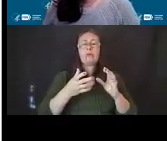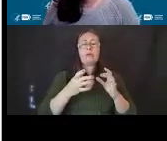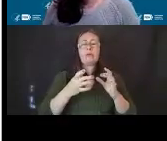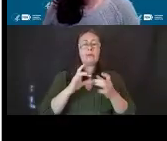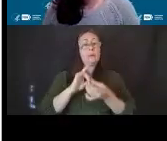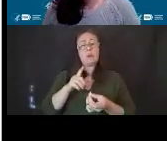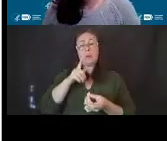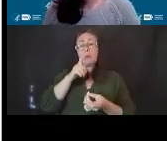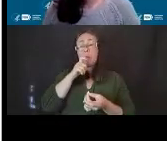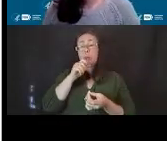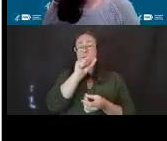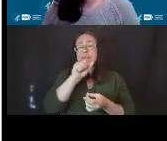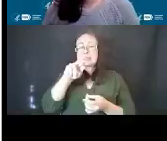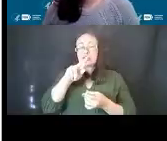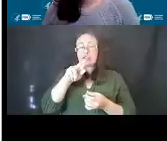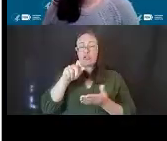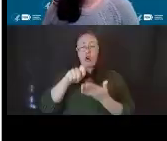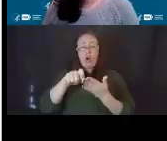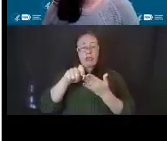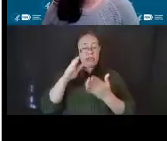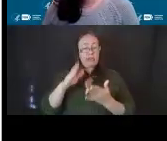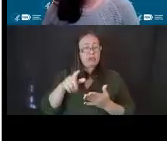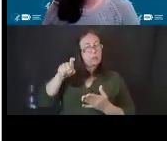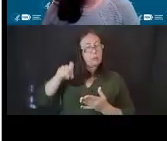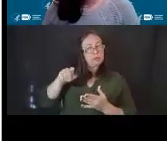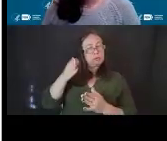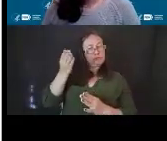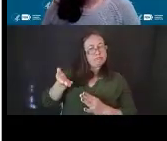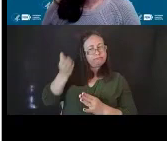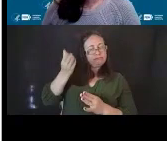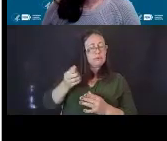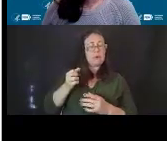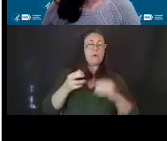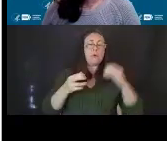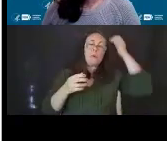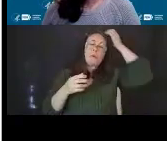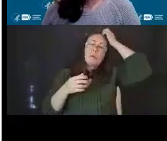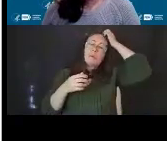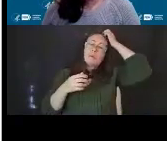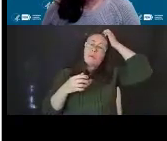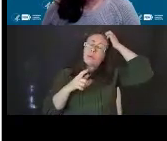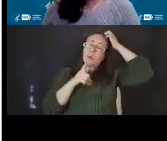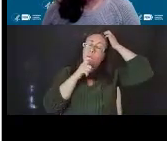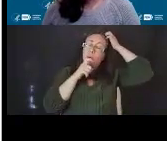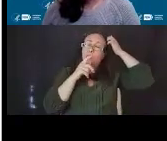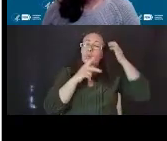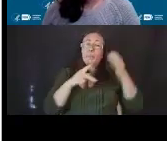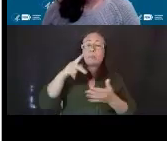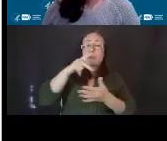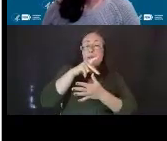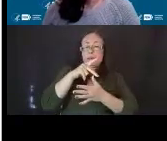when we're within our own niches and talking to our network,